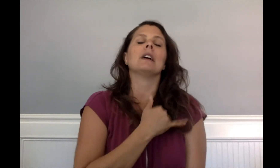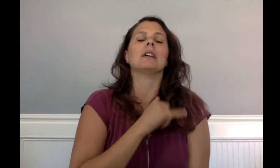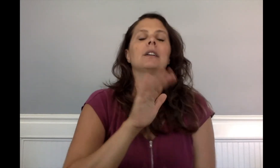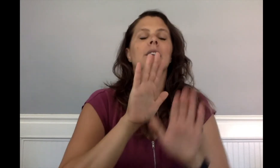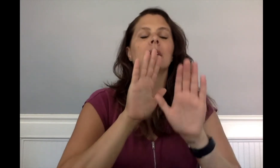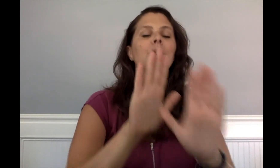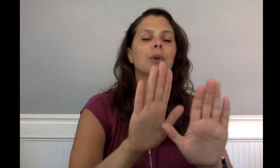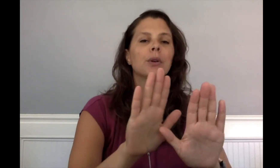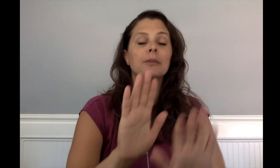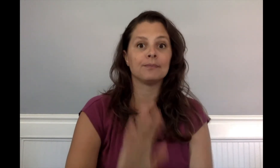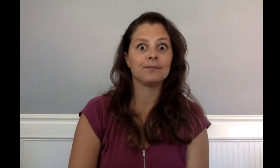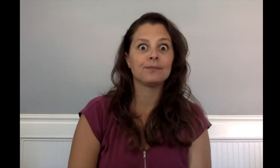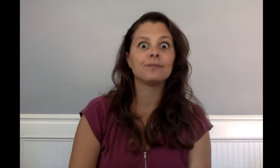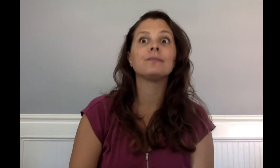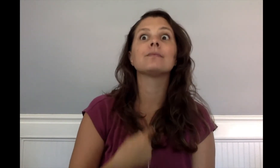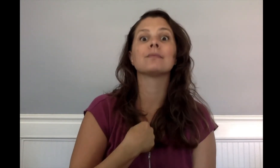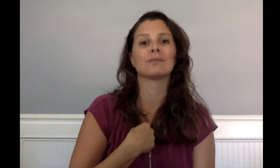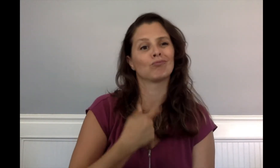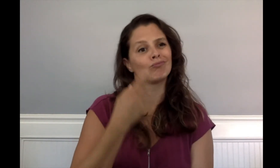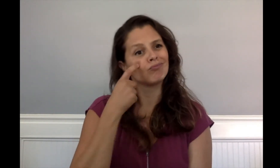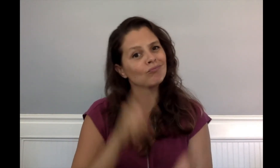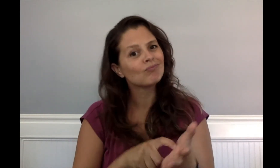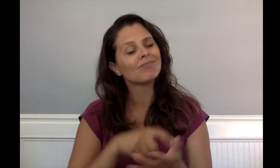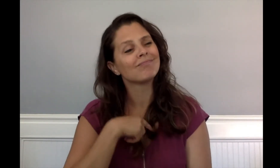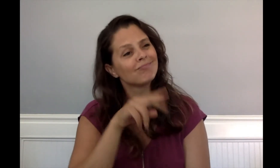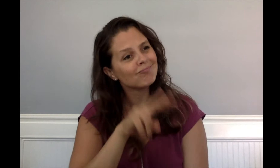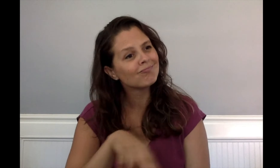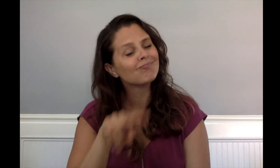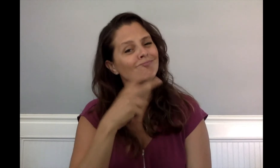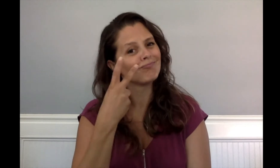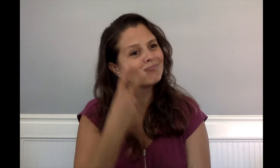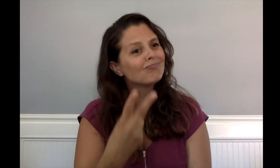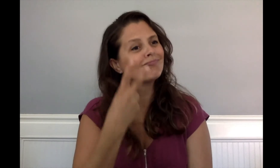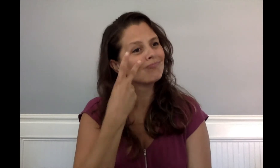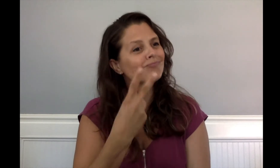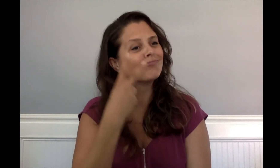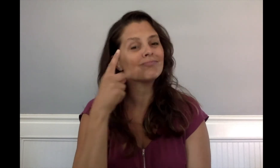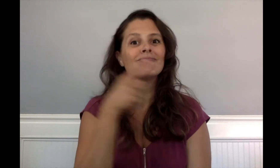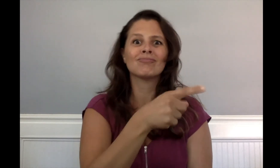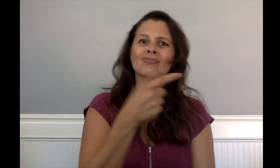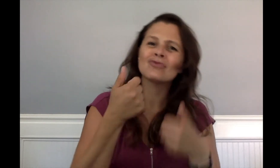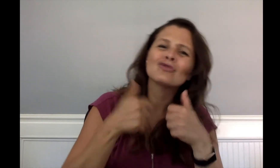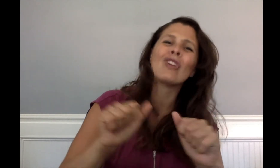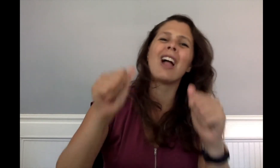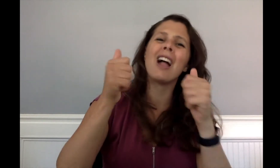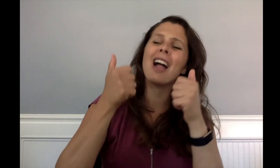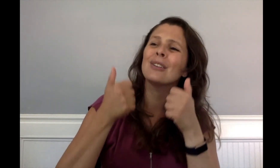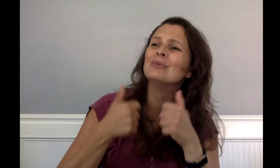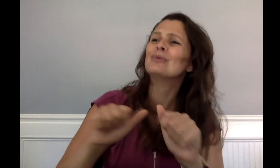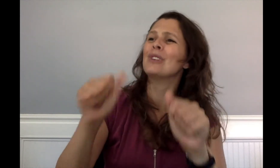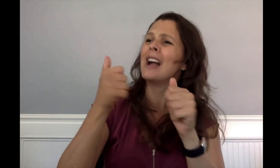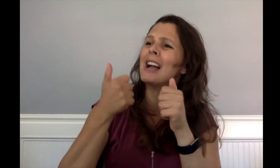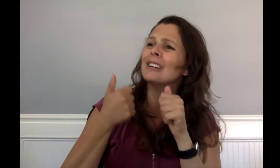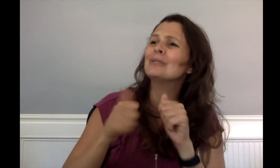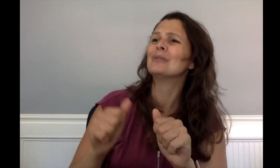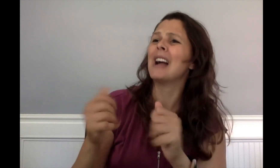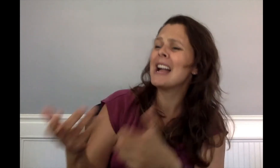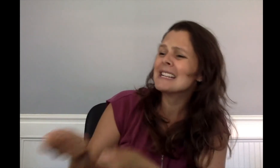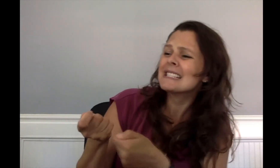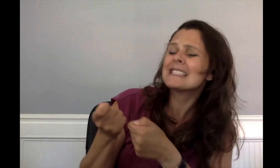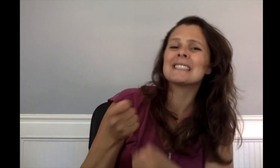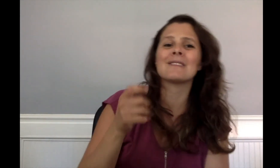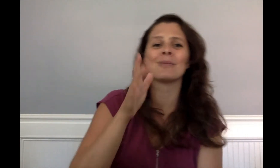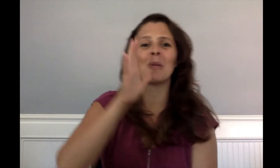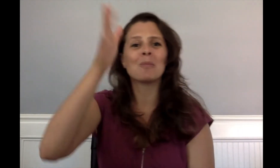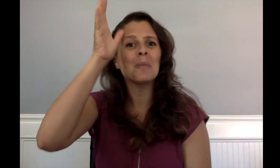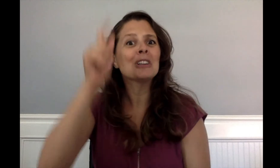"I've been watching you trying to get Irma and Irving